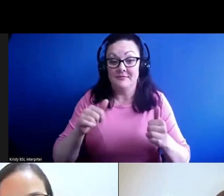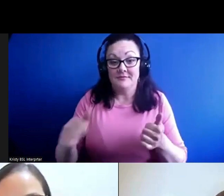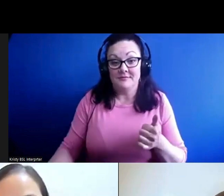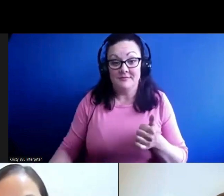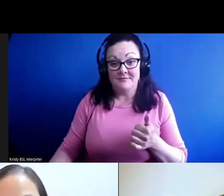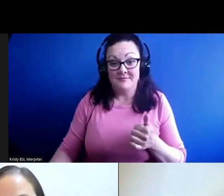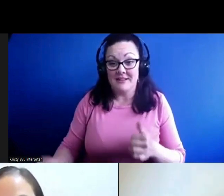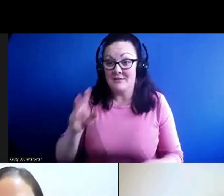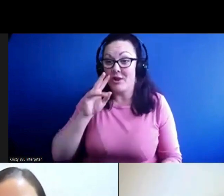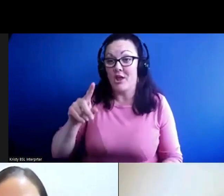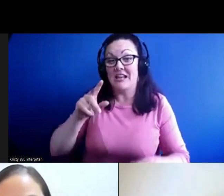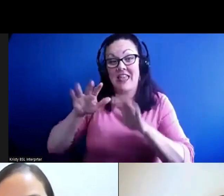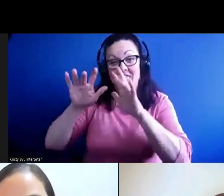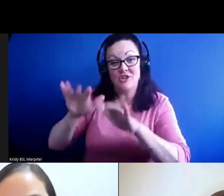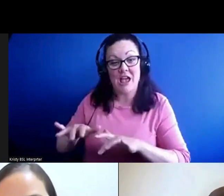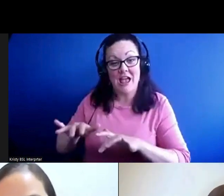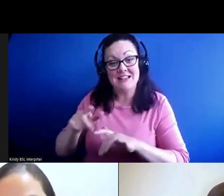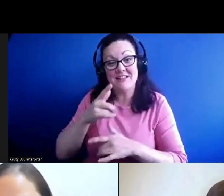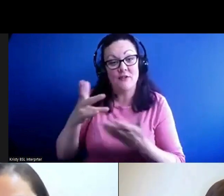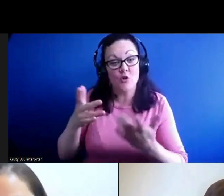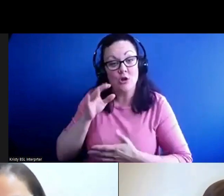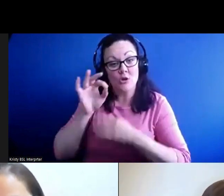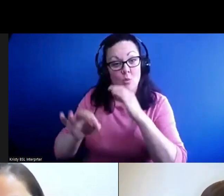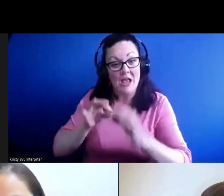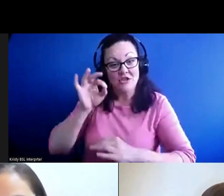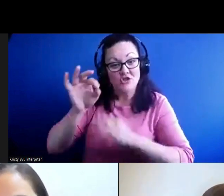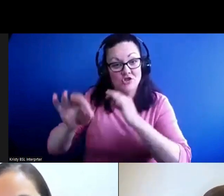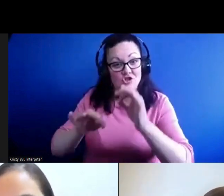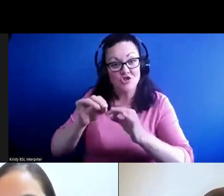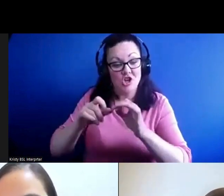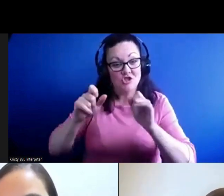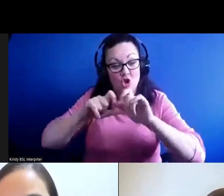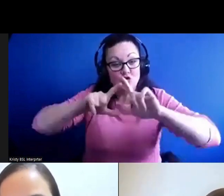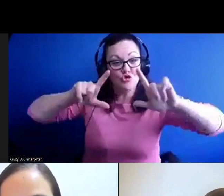and if you would like to ask a question on screen or chat to